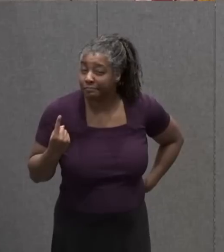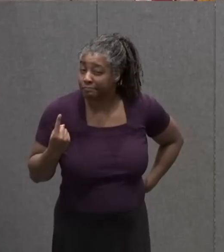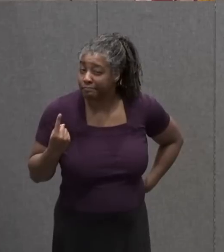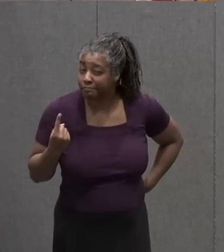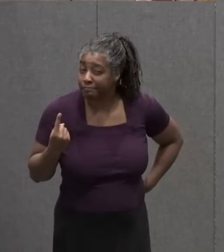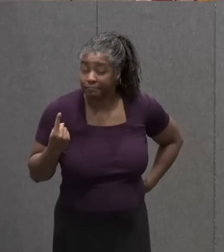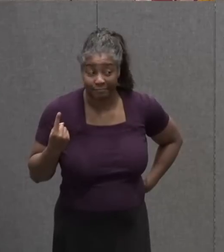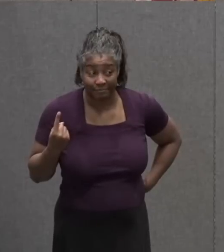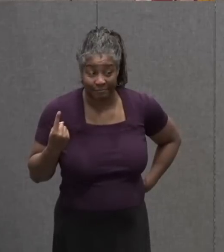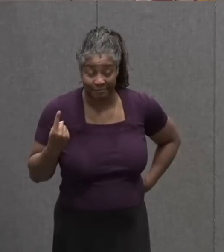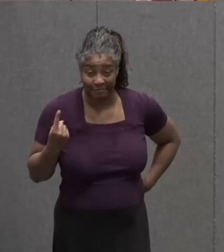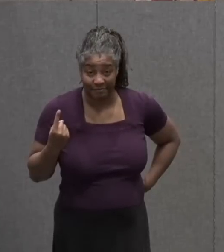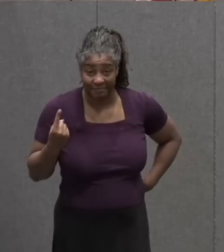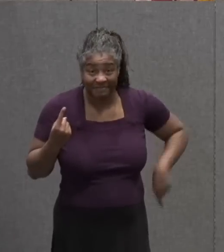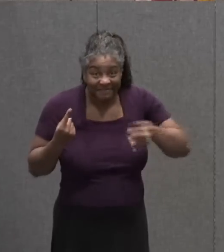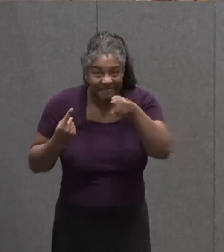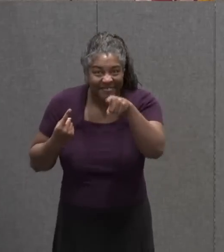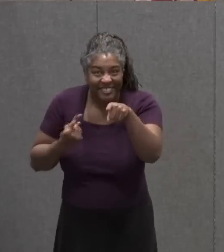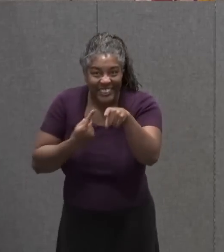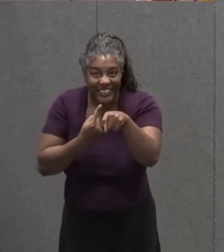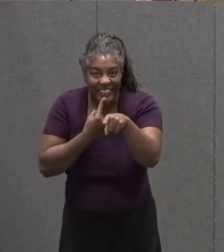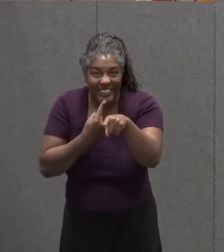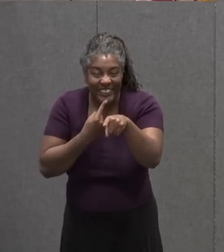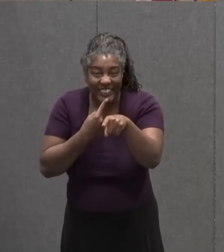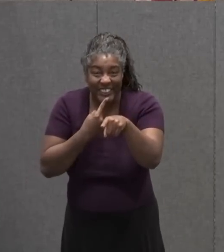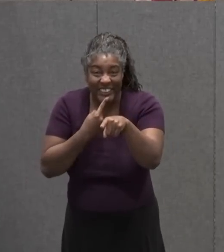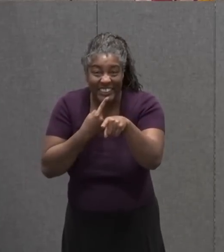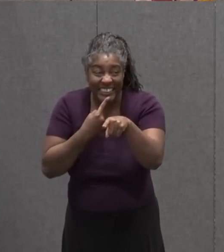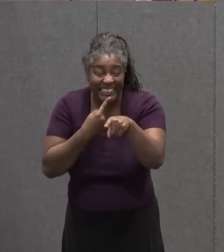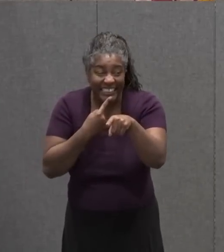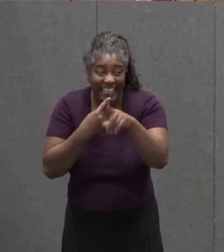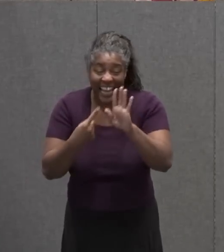If you guessed a picture of a stop sign, you're right.